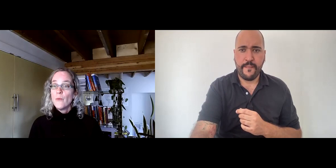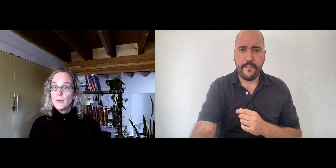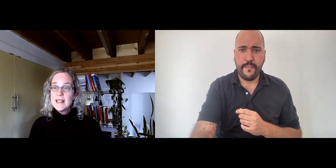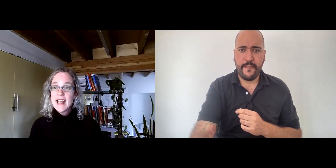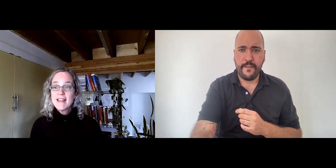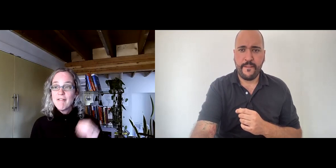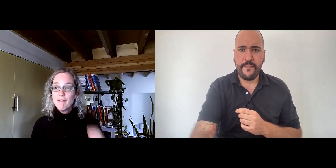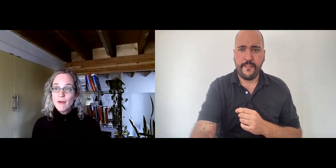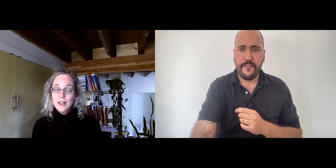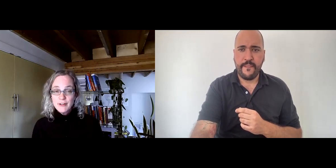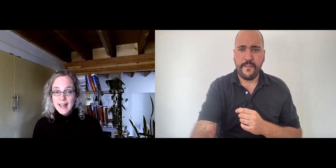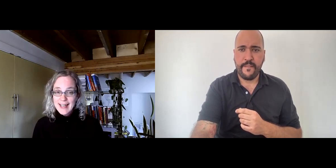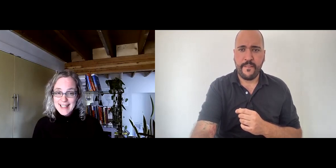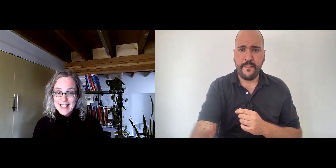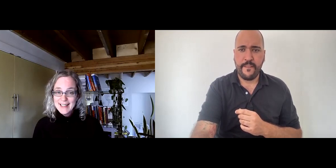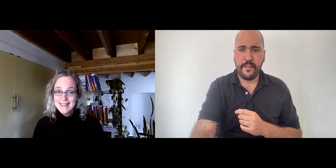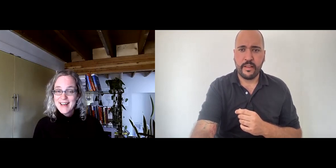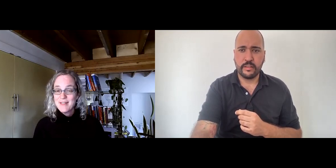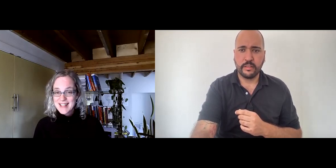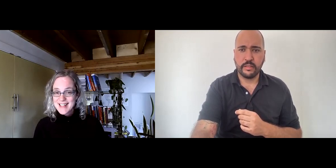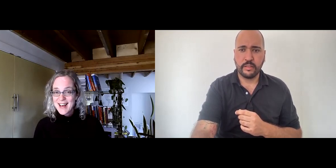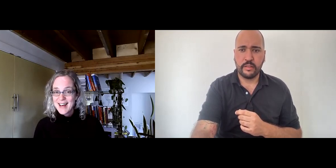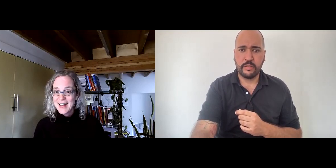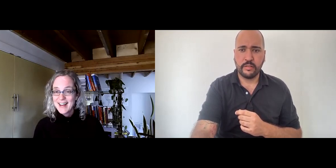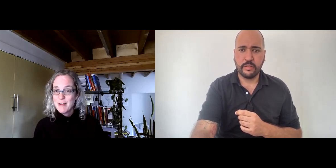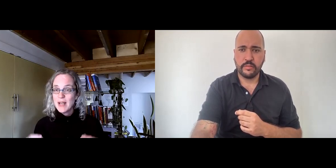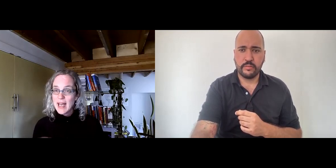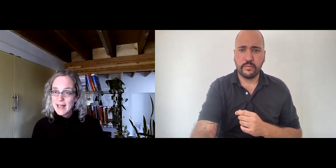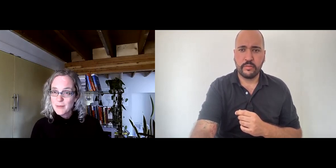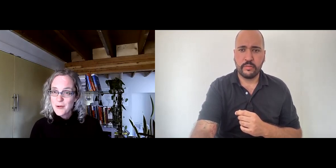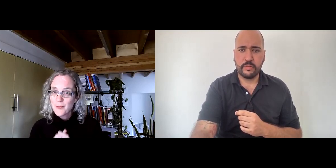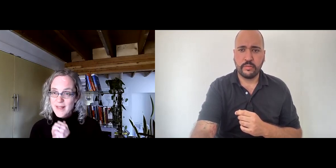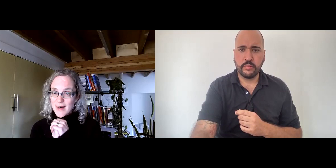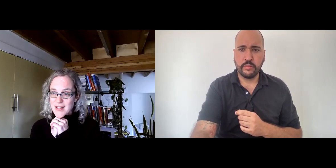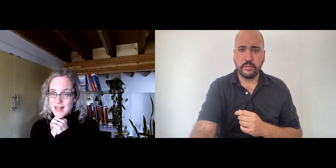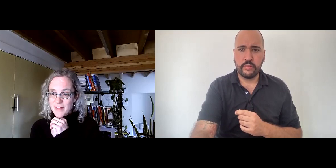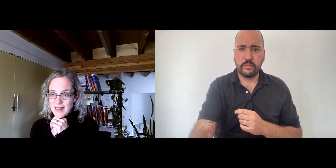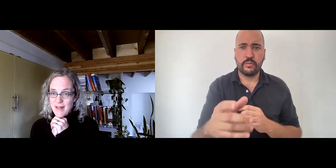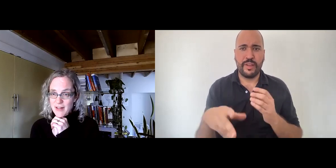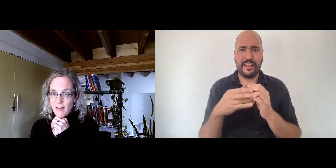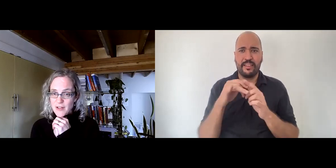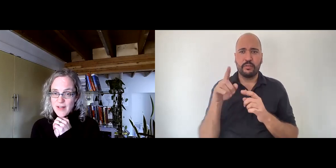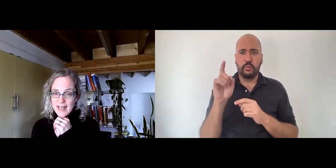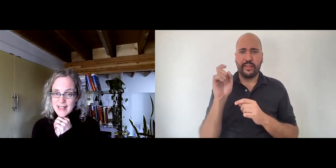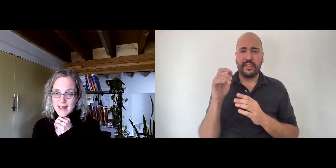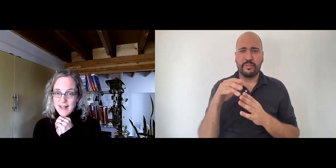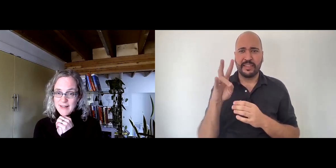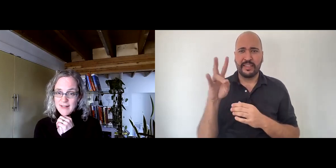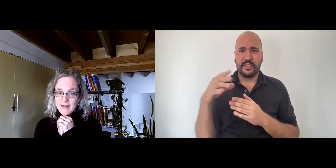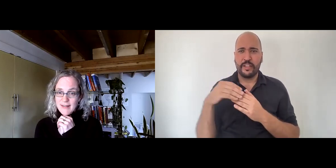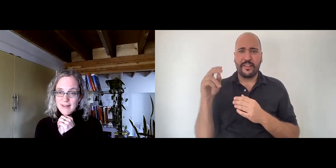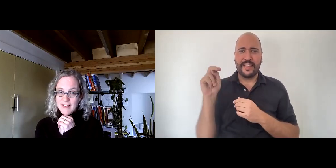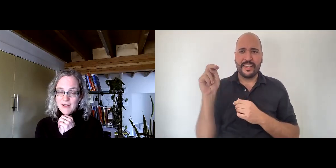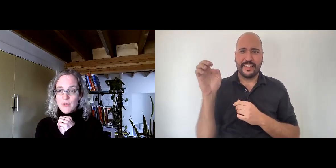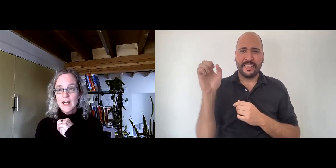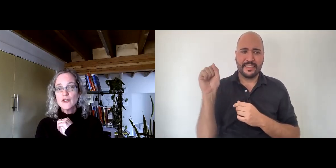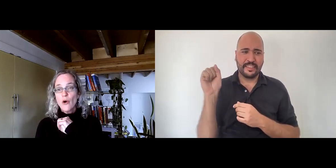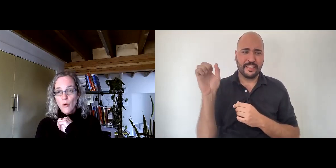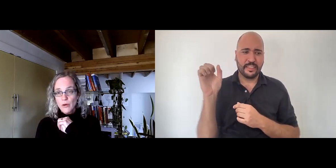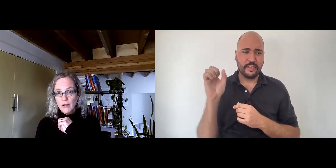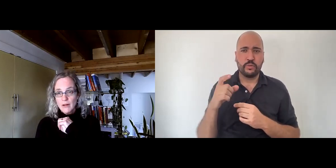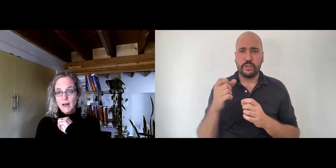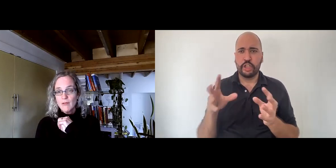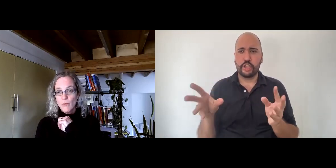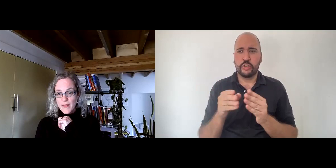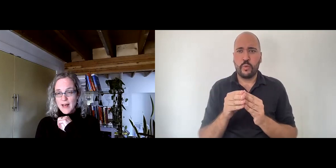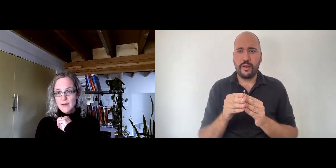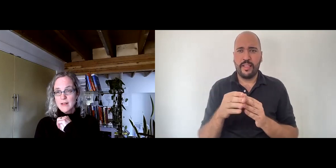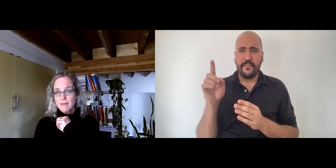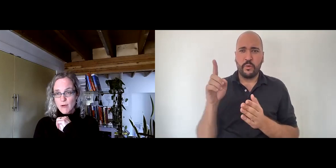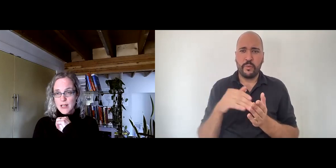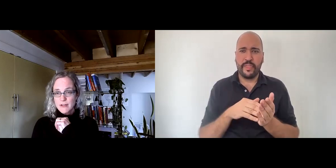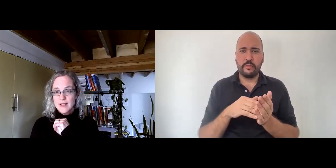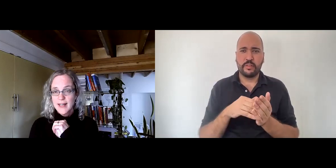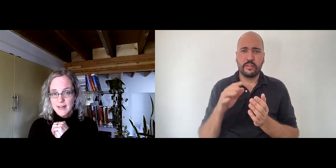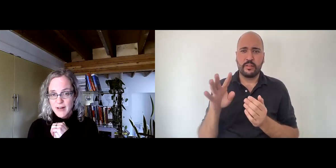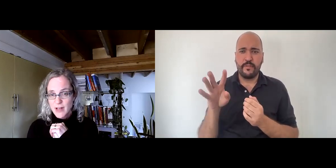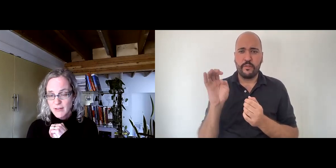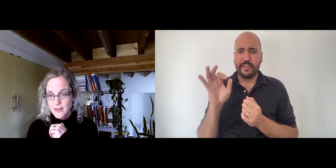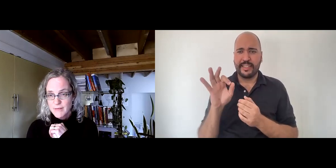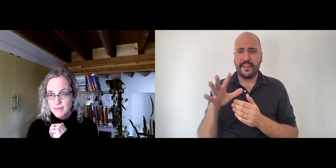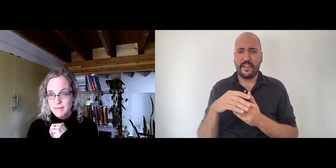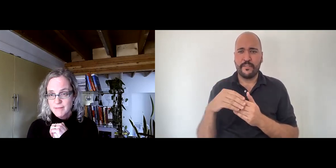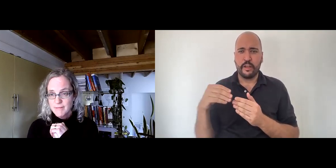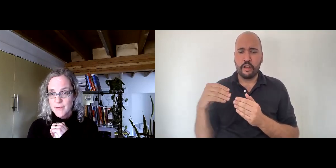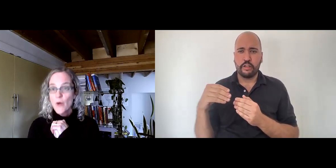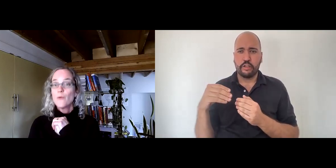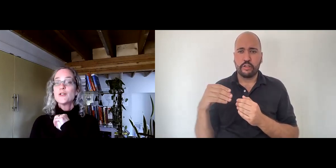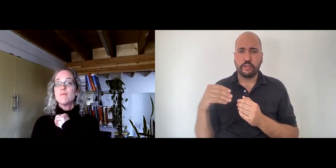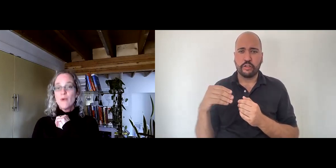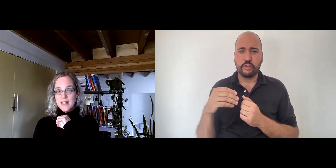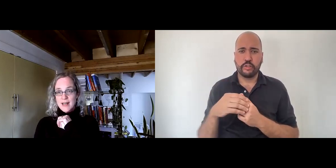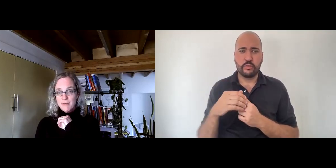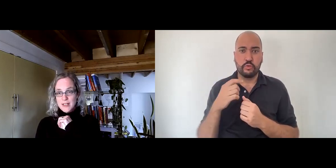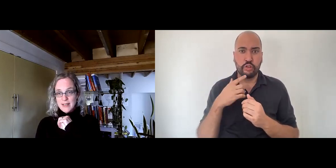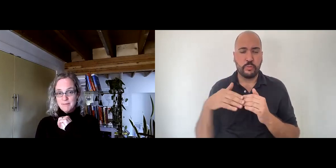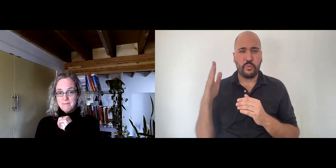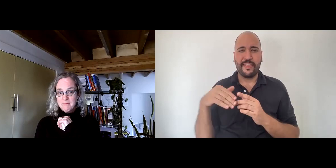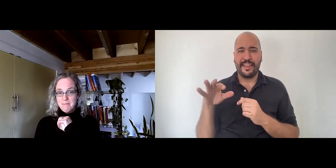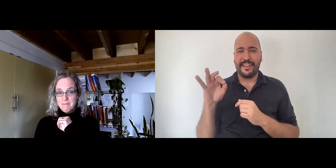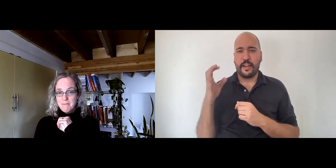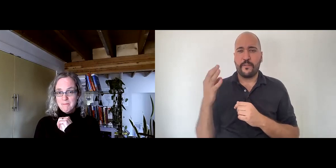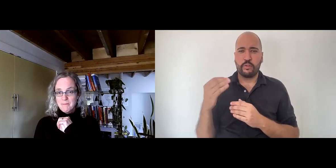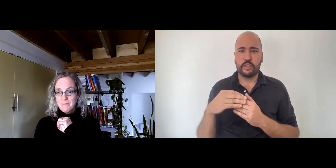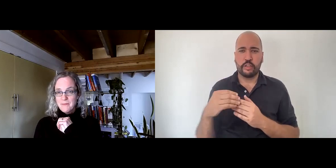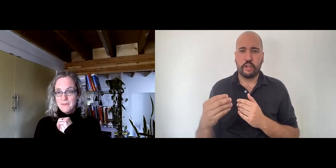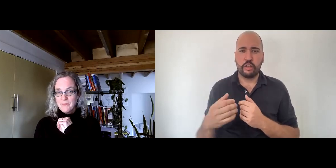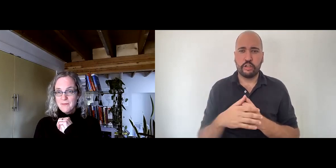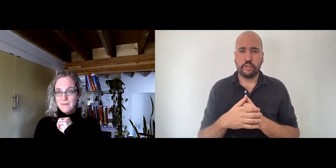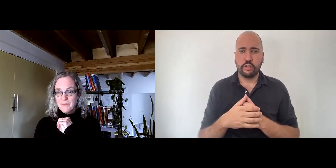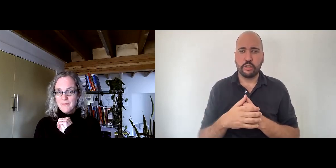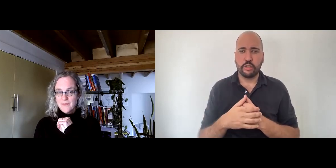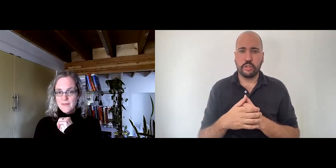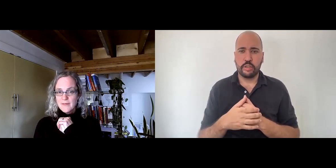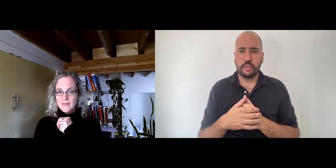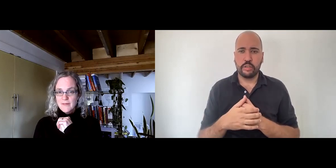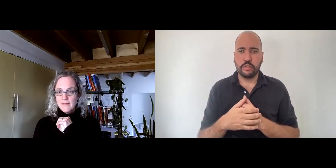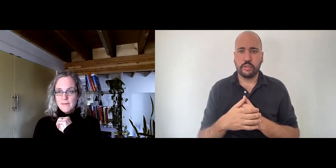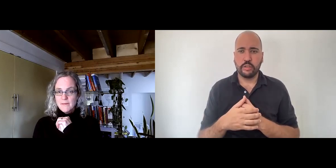When we take that $418 of SSI, and we add it with our $1,077 of NESE, you get a total of $1,495, which is more than $914.